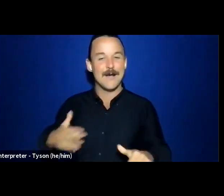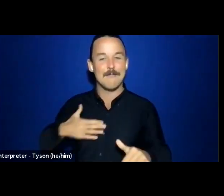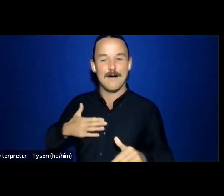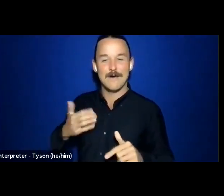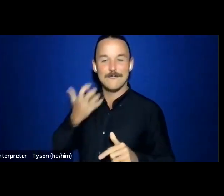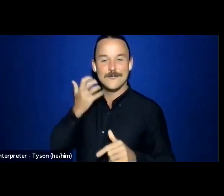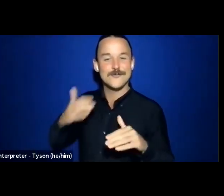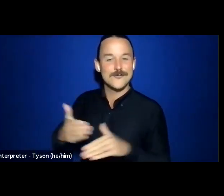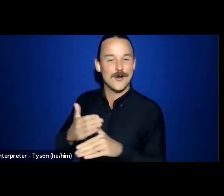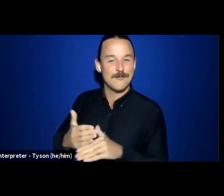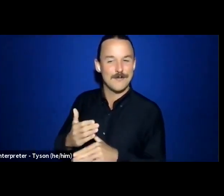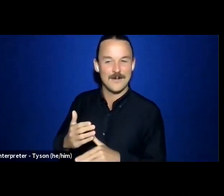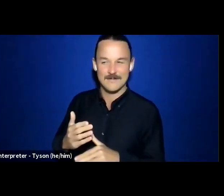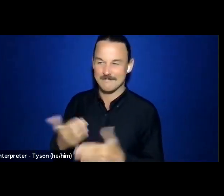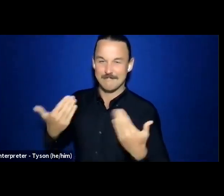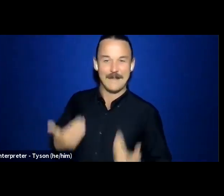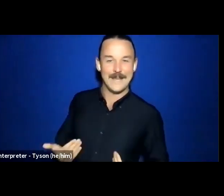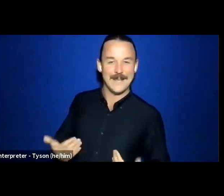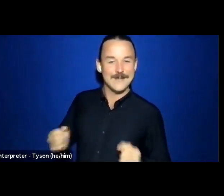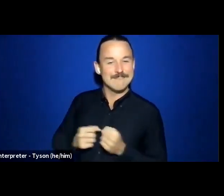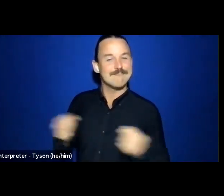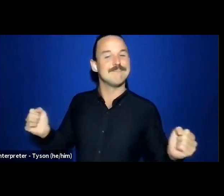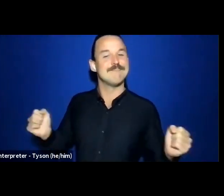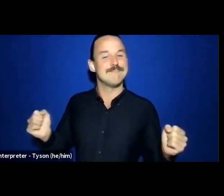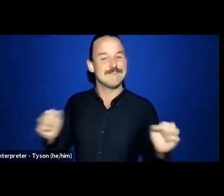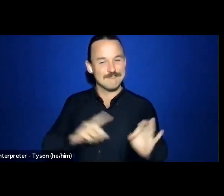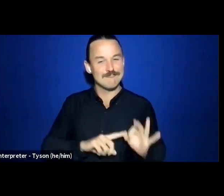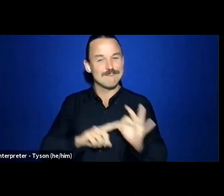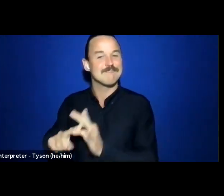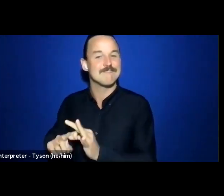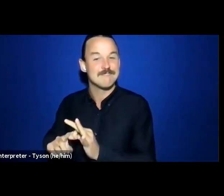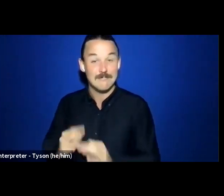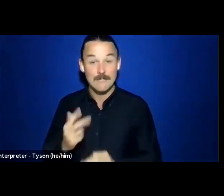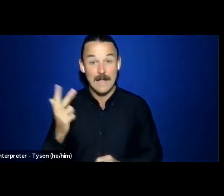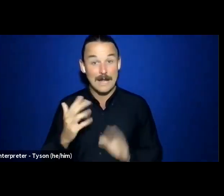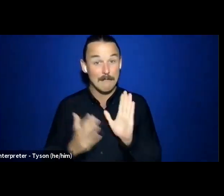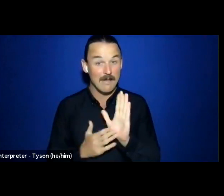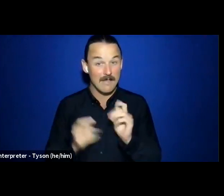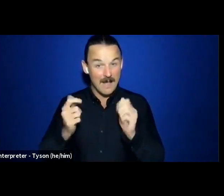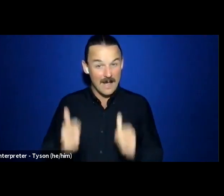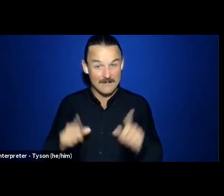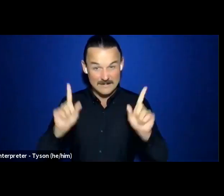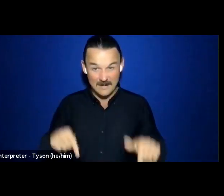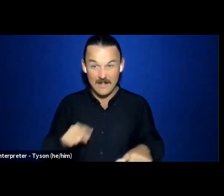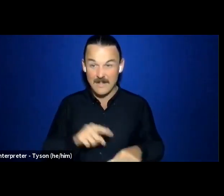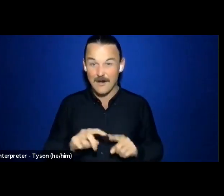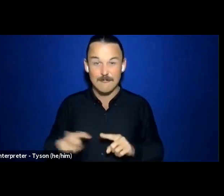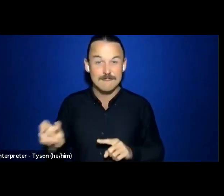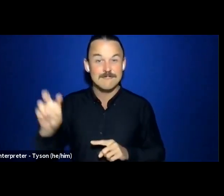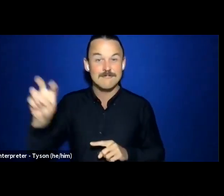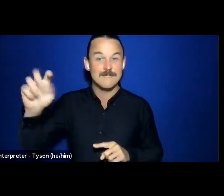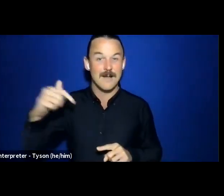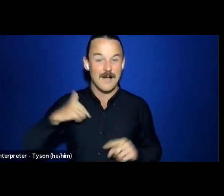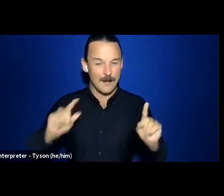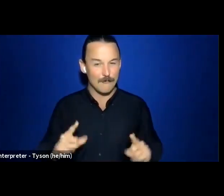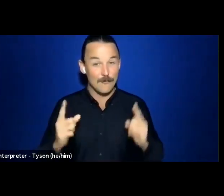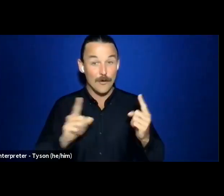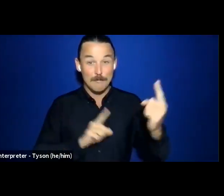as my authentic out as my authentic out, Korea, so. , and 18 months off , and 18 months after starting journey without for Australia.